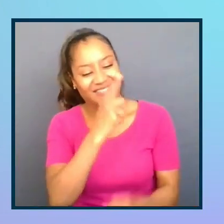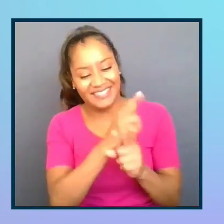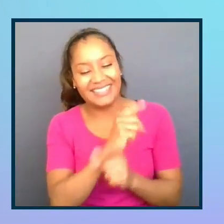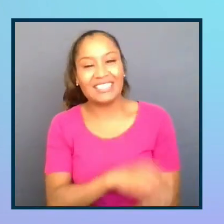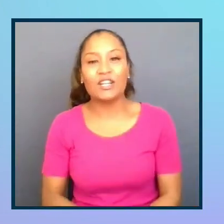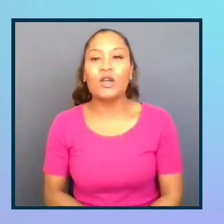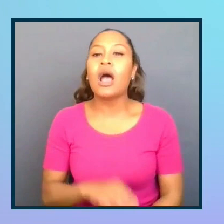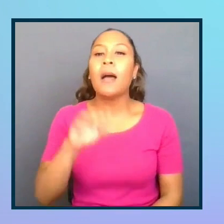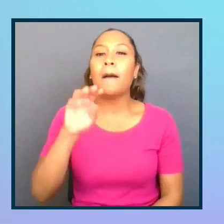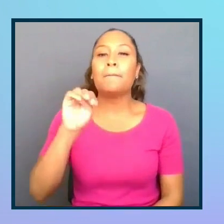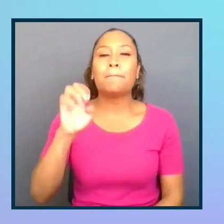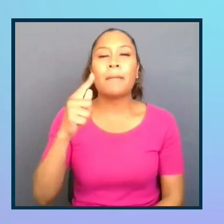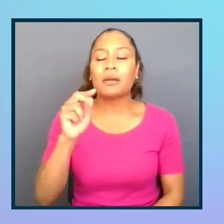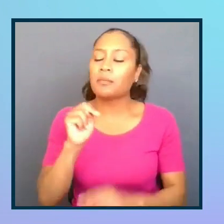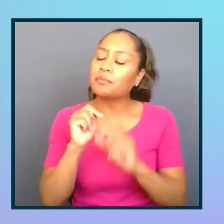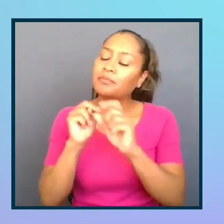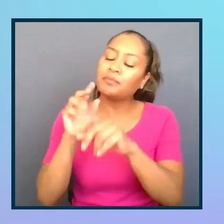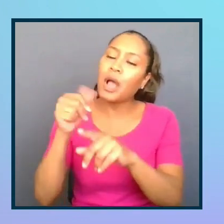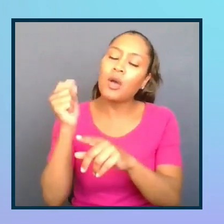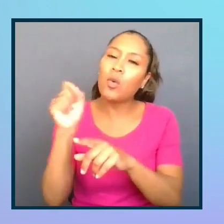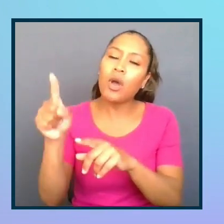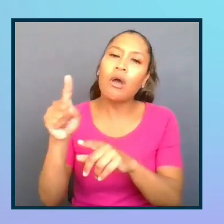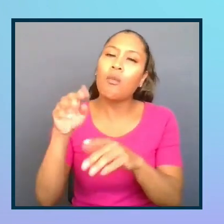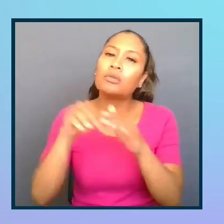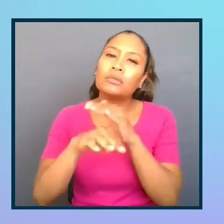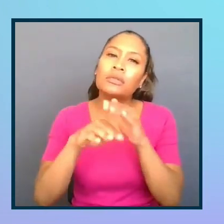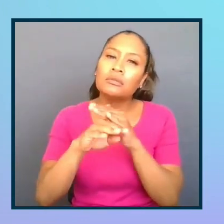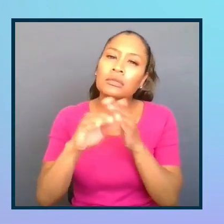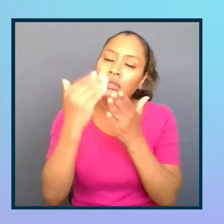about what accessibility guidelines do you strive for?